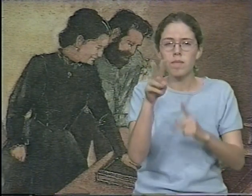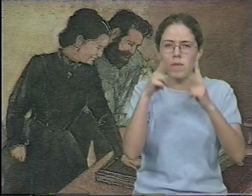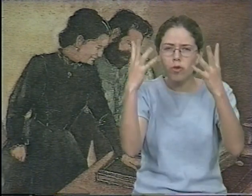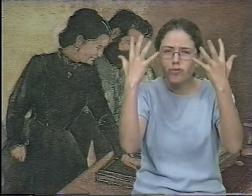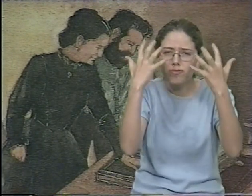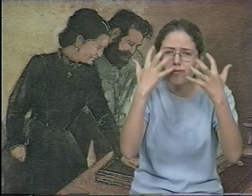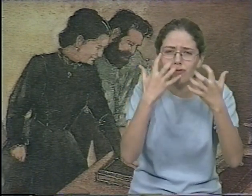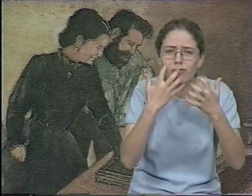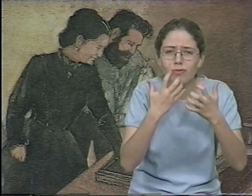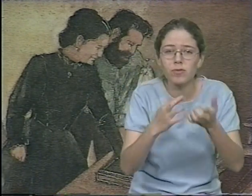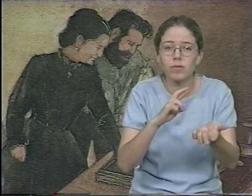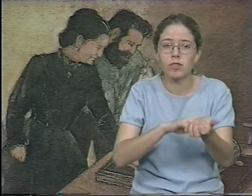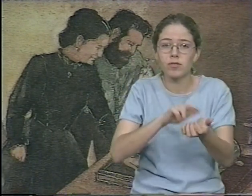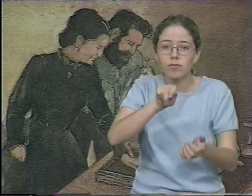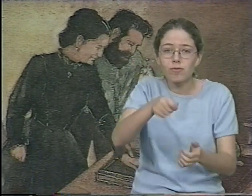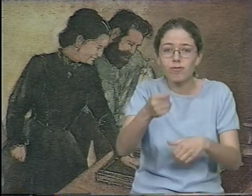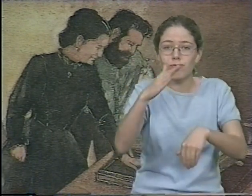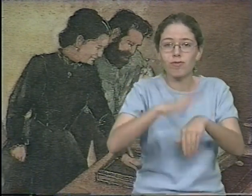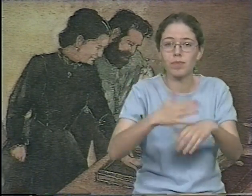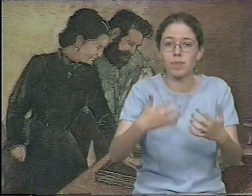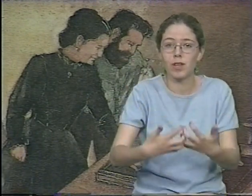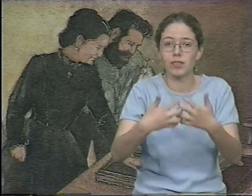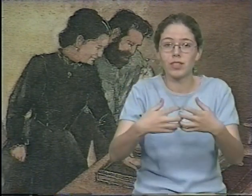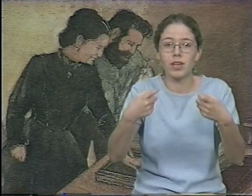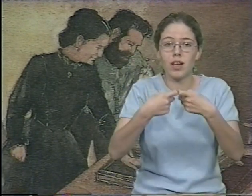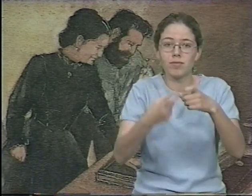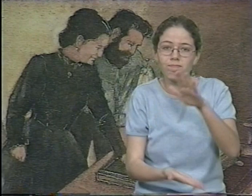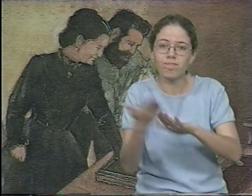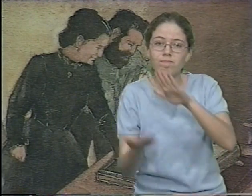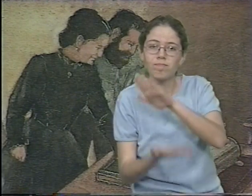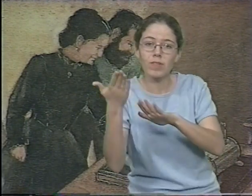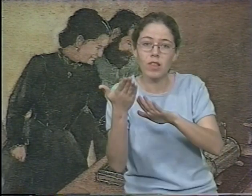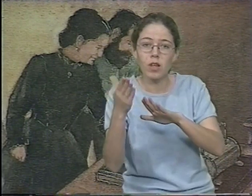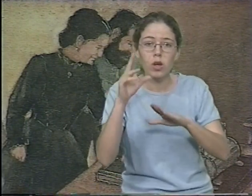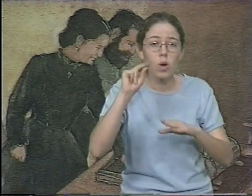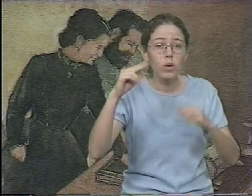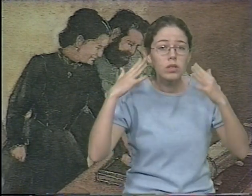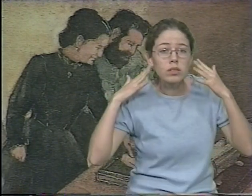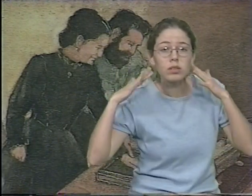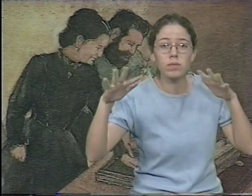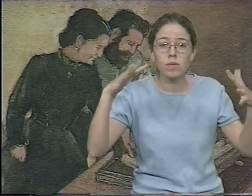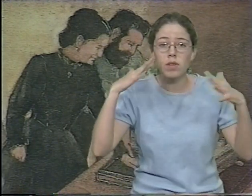Then he pulled the drapes and put out the lamps. It was pitch black in the laboratory.